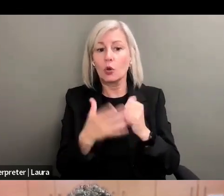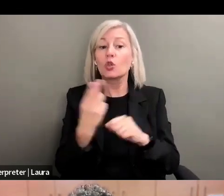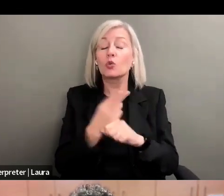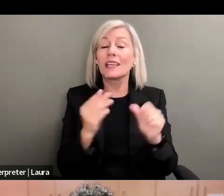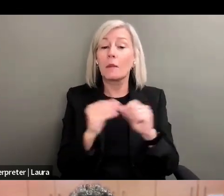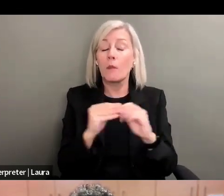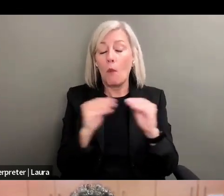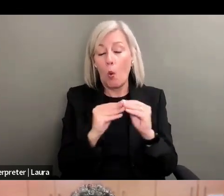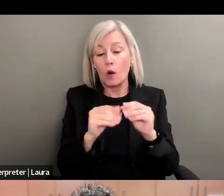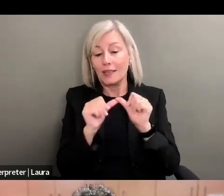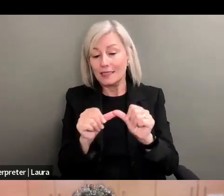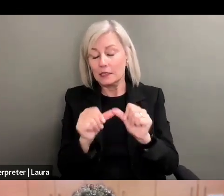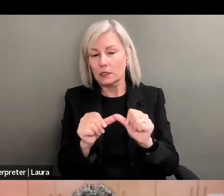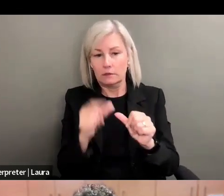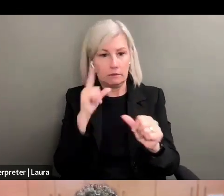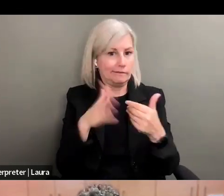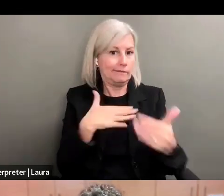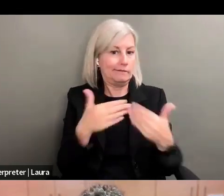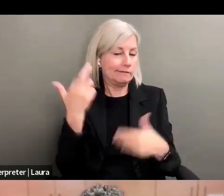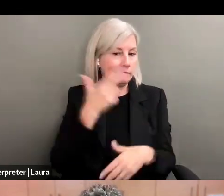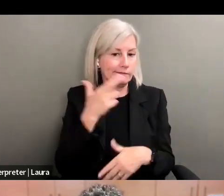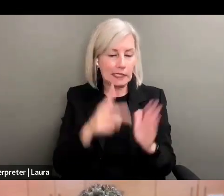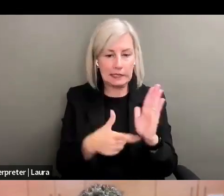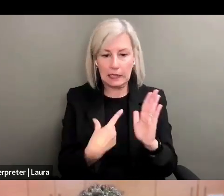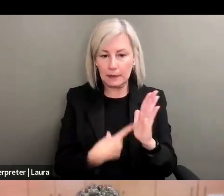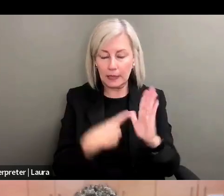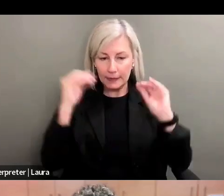I think for whatever reason there are sometimes teachers or there are